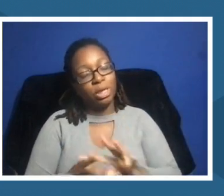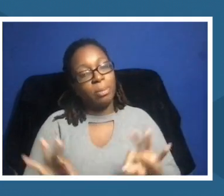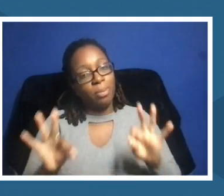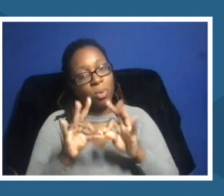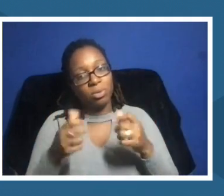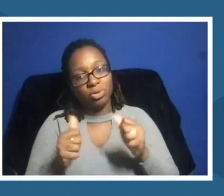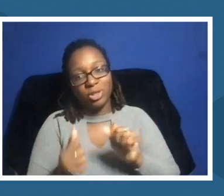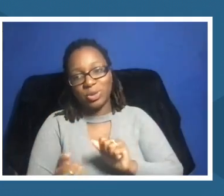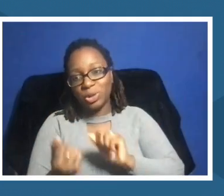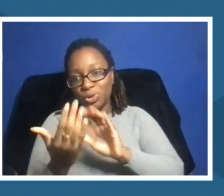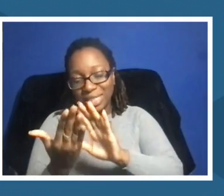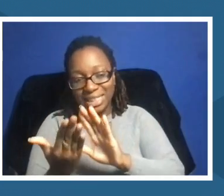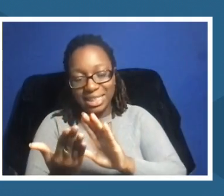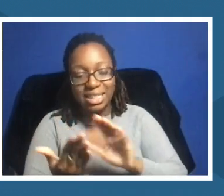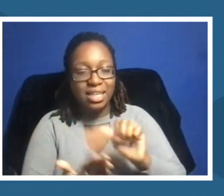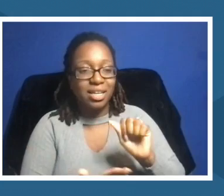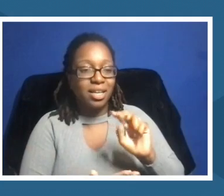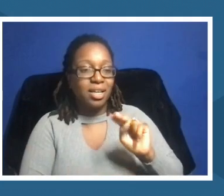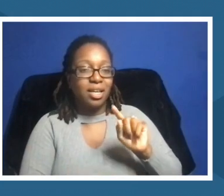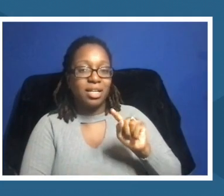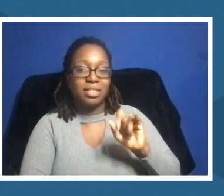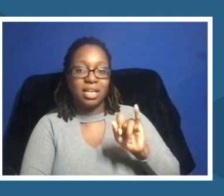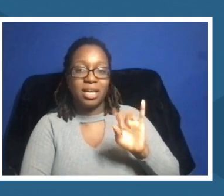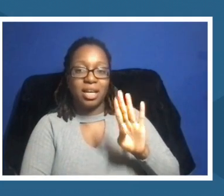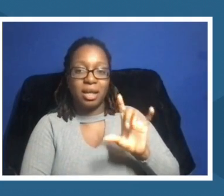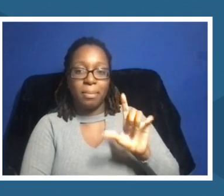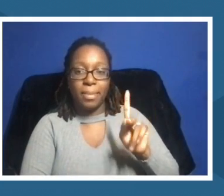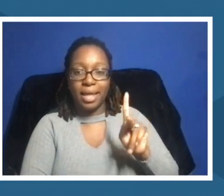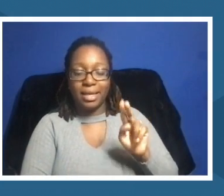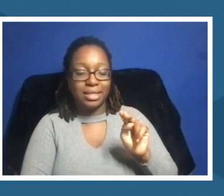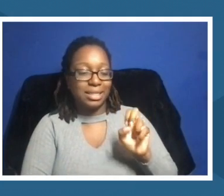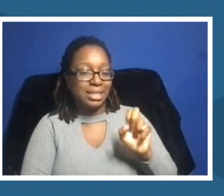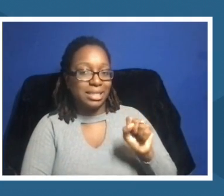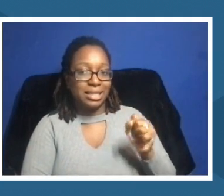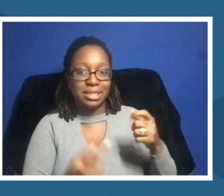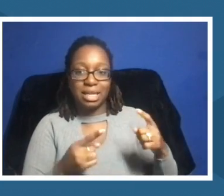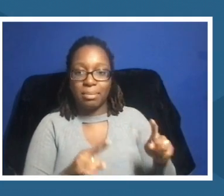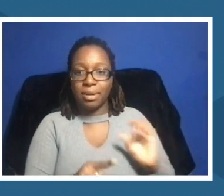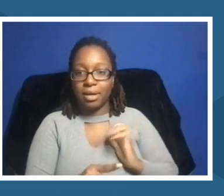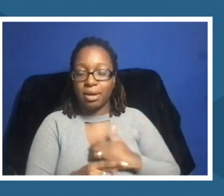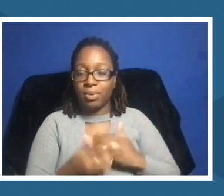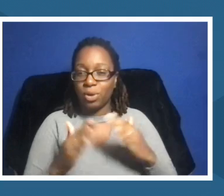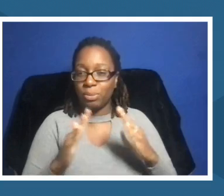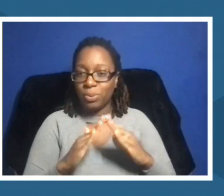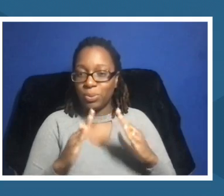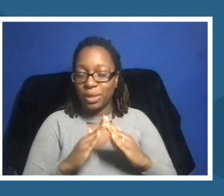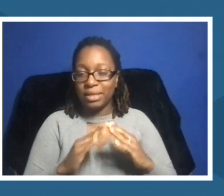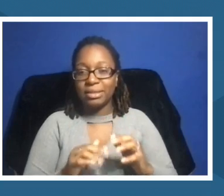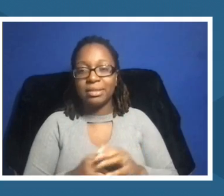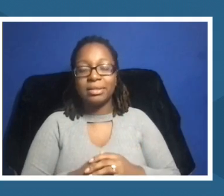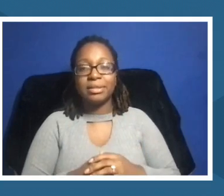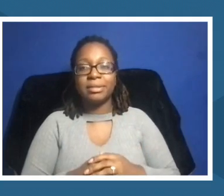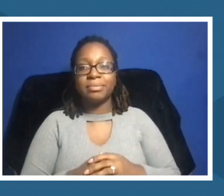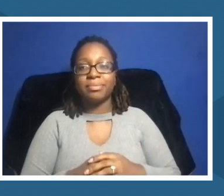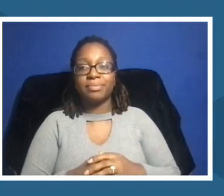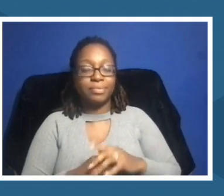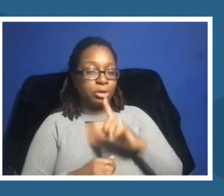anti-blackness that exists in our communities um and you know really um